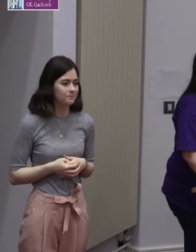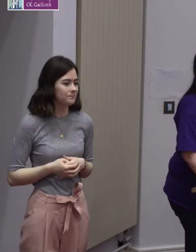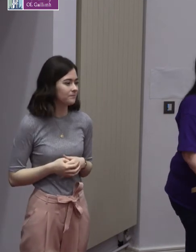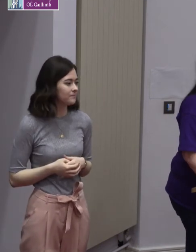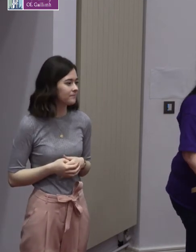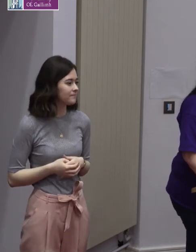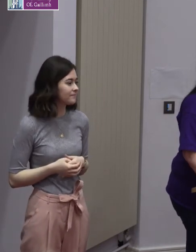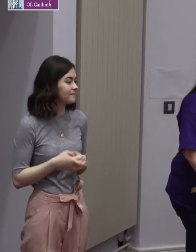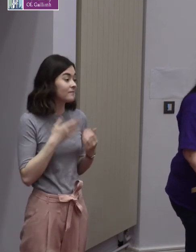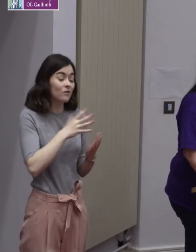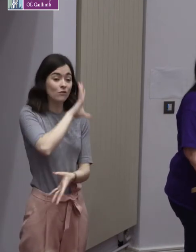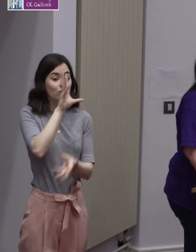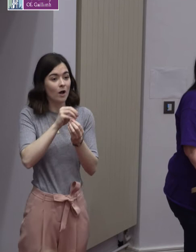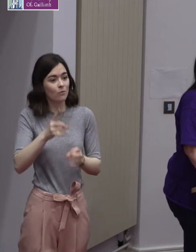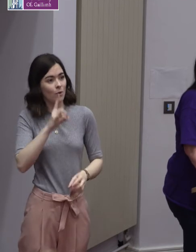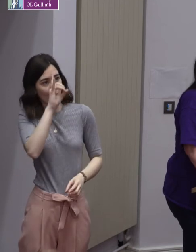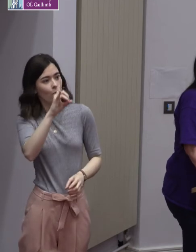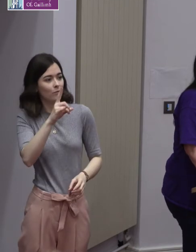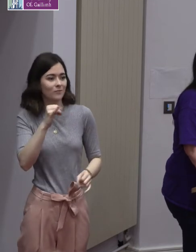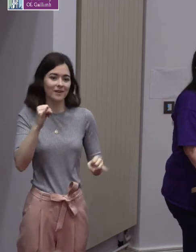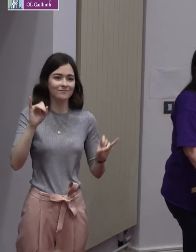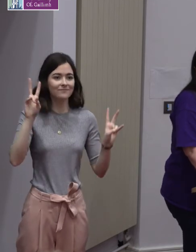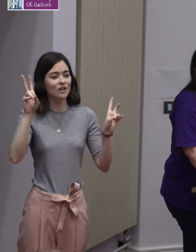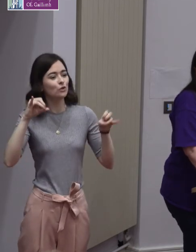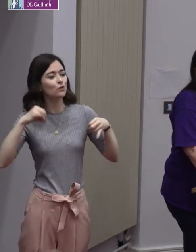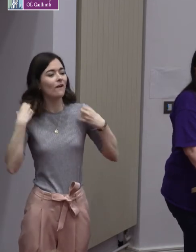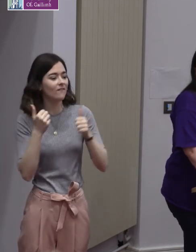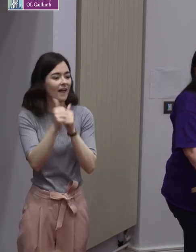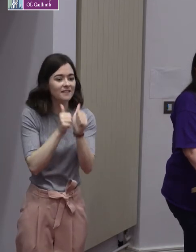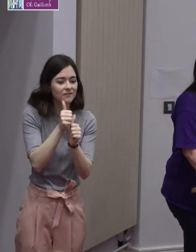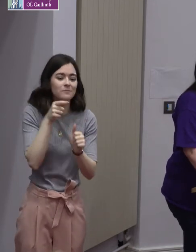Above all, we hopeful will be joyful activism, but it will be a space where people can just